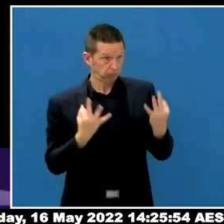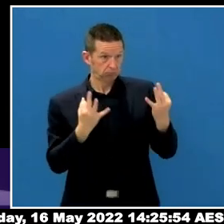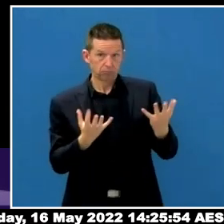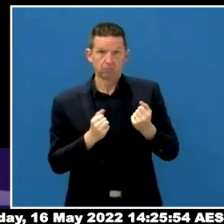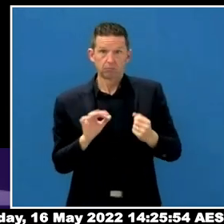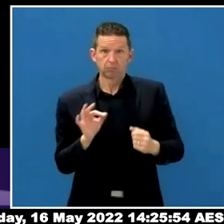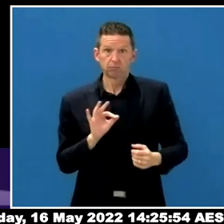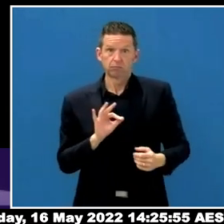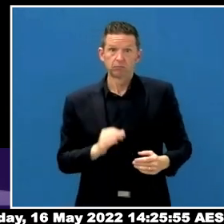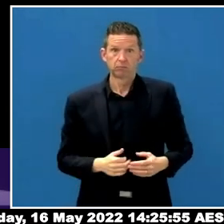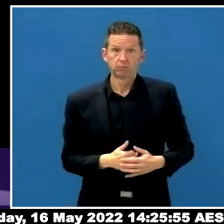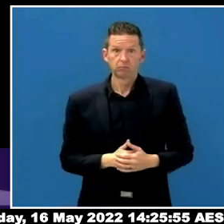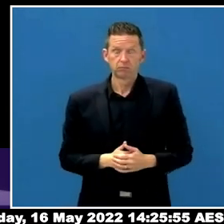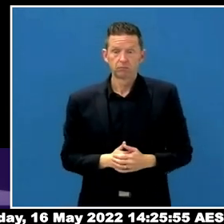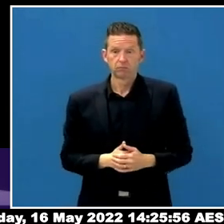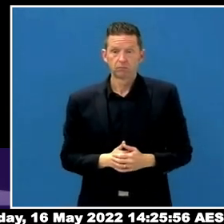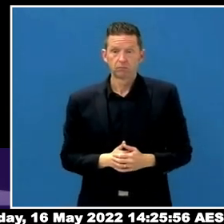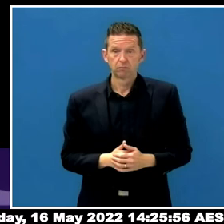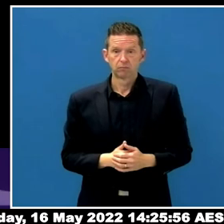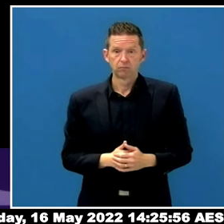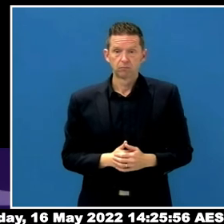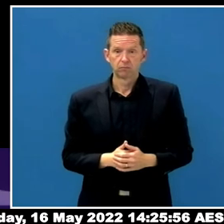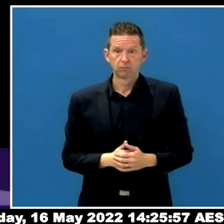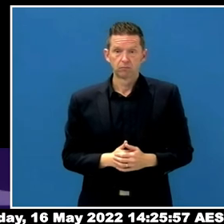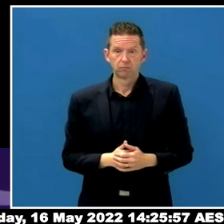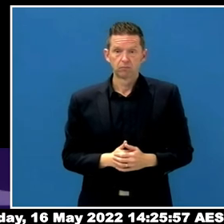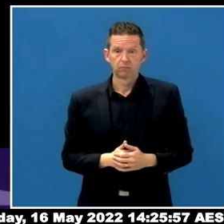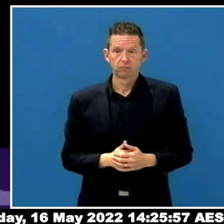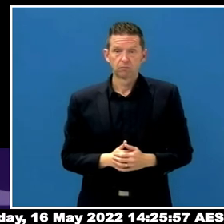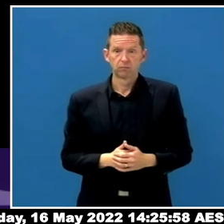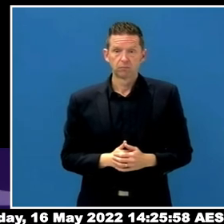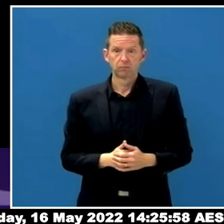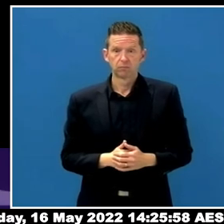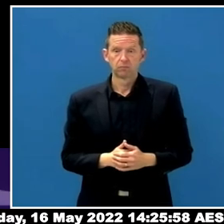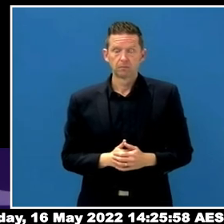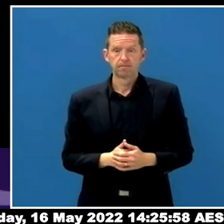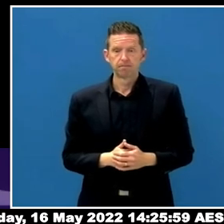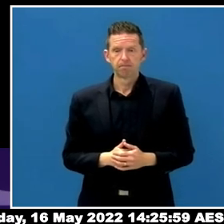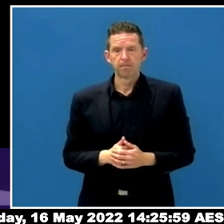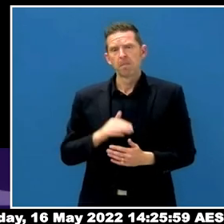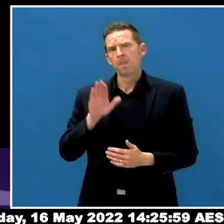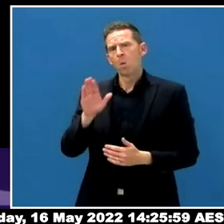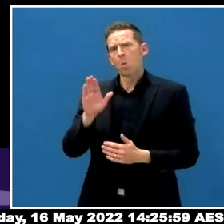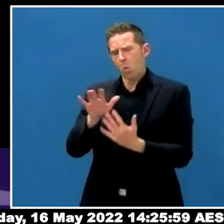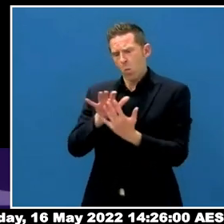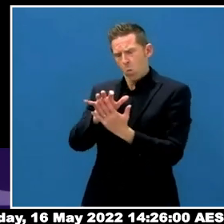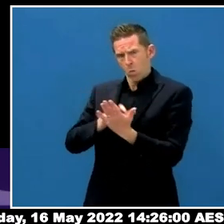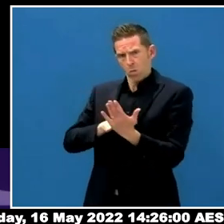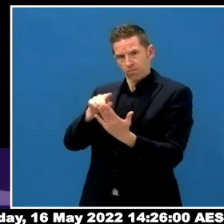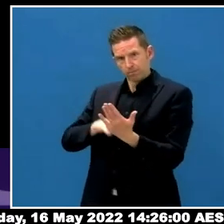Did the - you give evidence in your statement around a transport fee, and I think